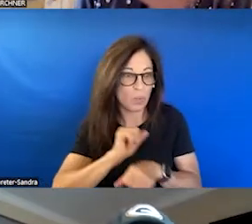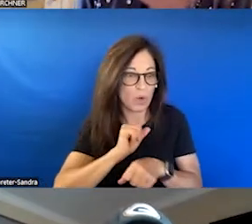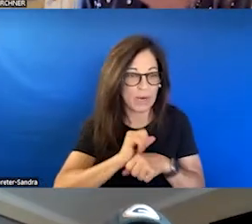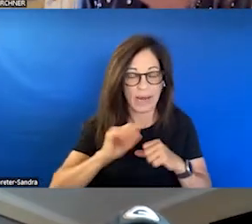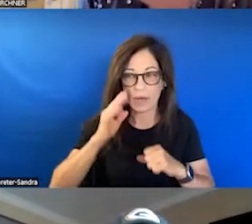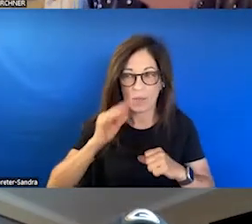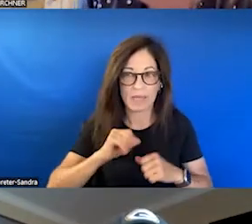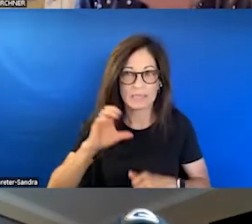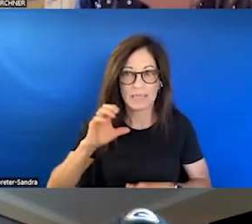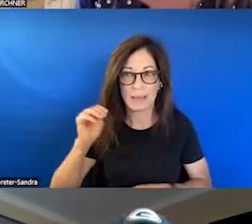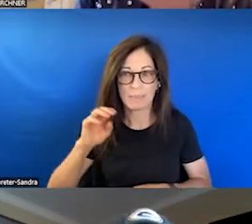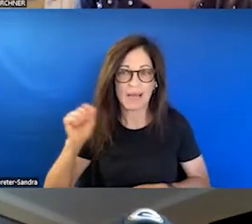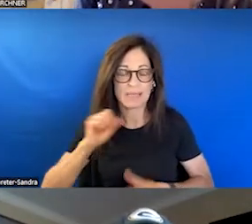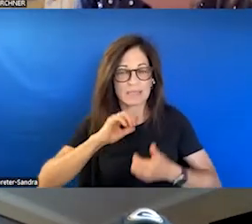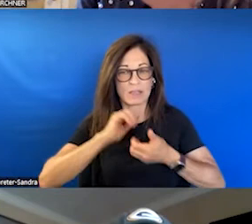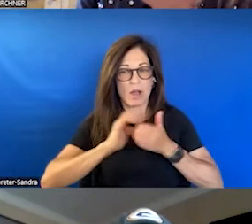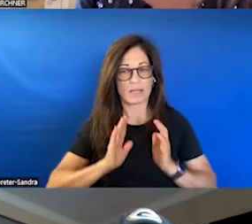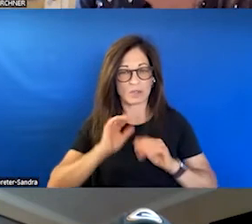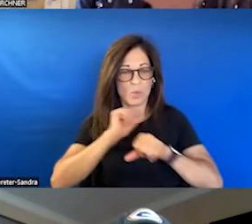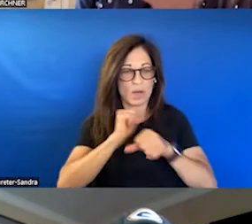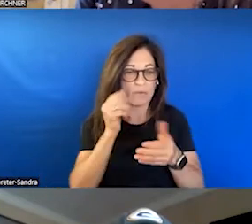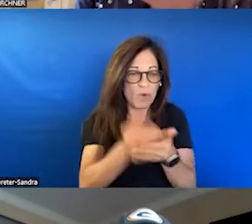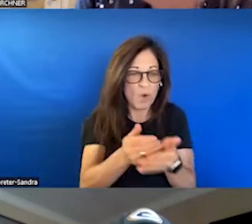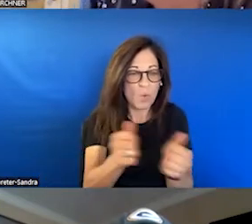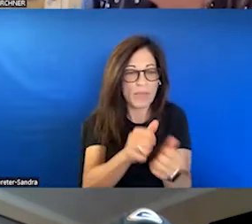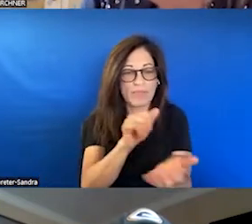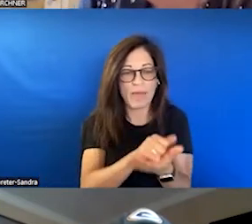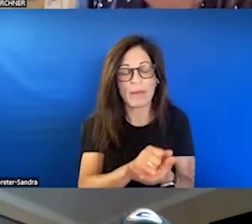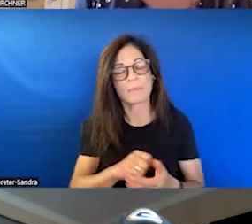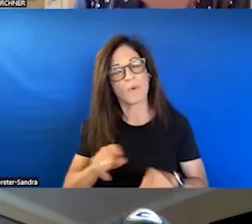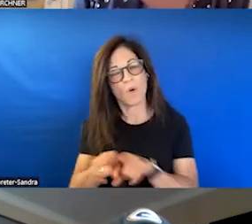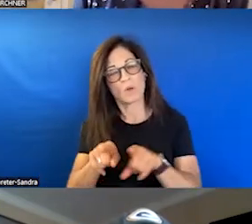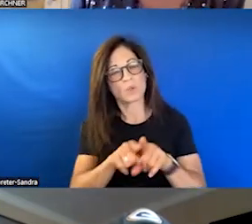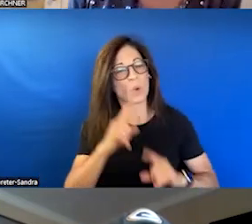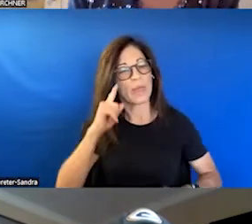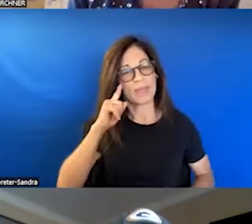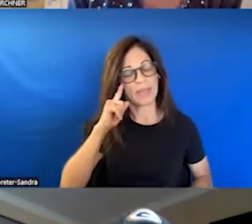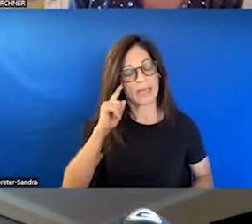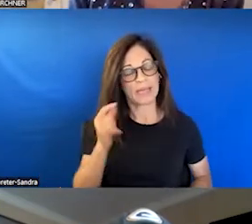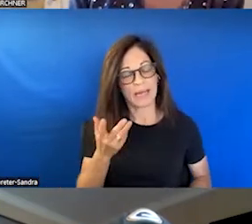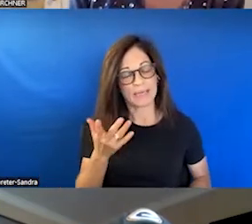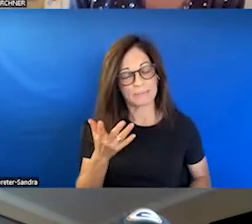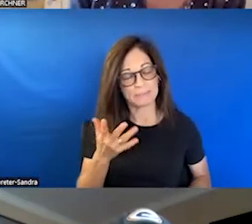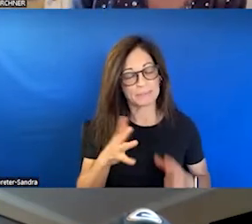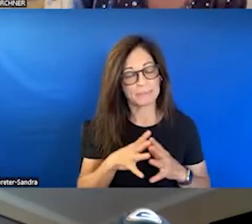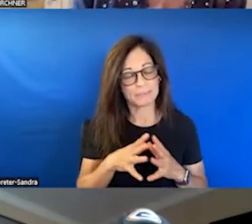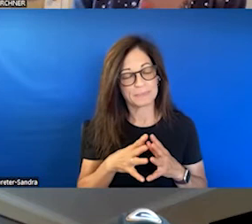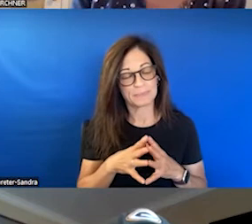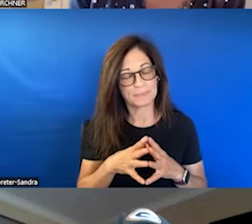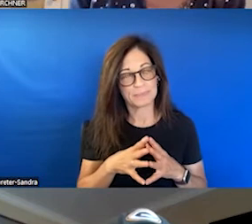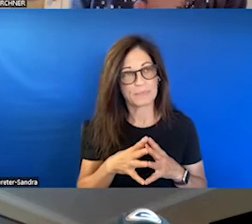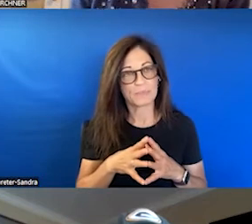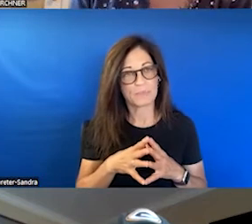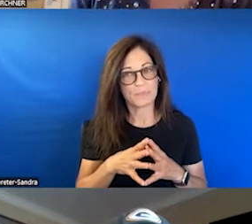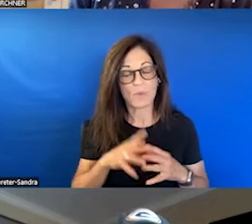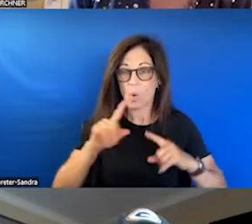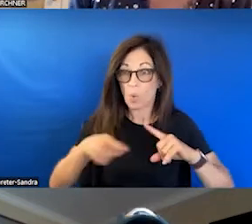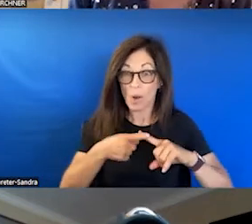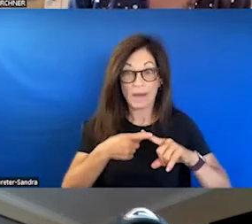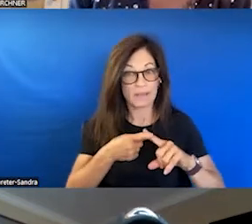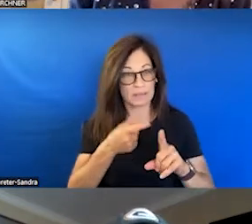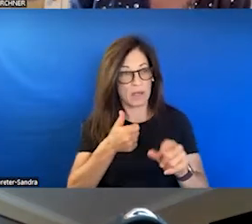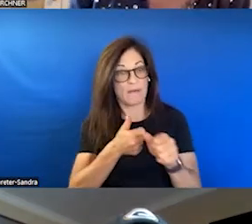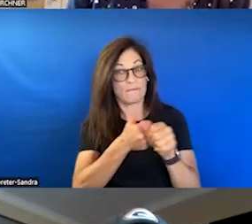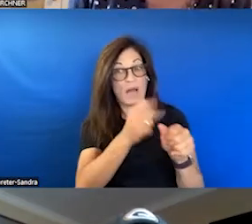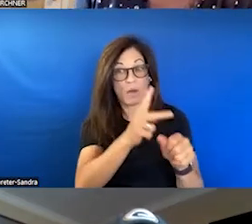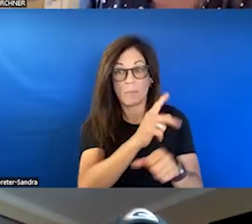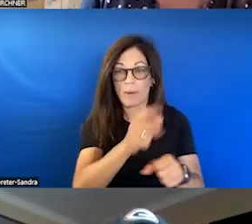ON THAT ISSUE. THE LINES BETWEEN, WHEN IS, FOLLOW UP APPROPRIATE. UNDER, UNDER CONTINUING, UNDER,